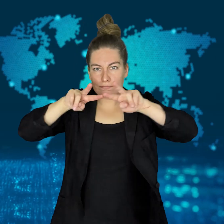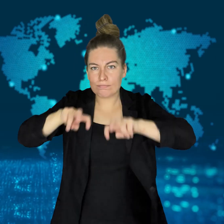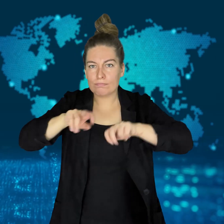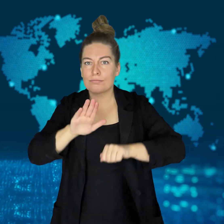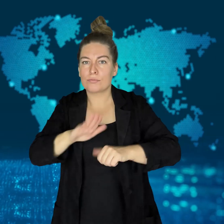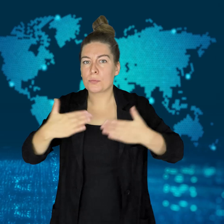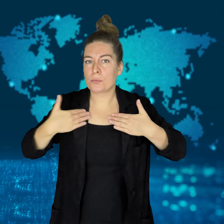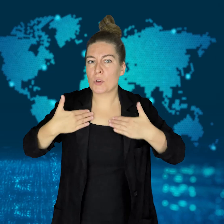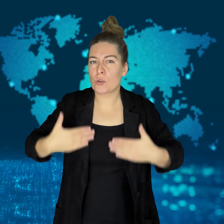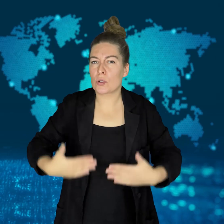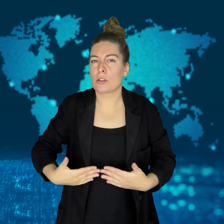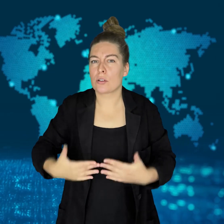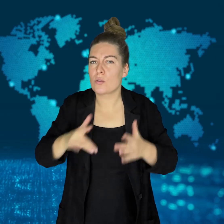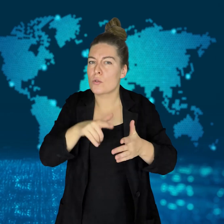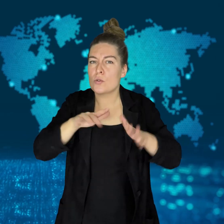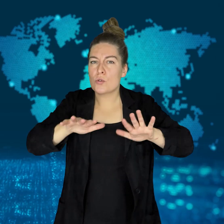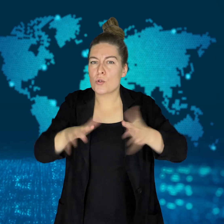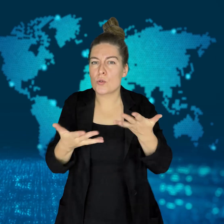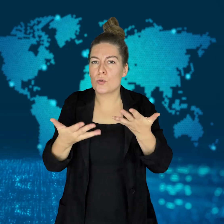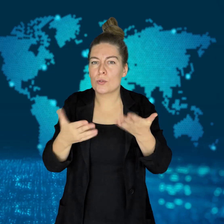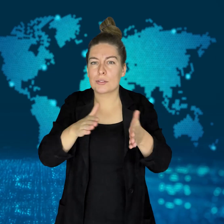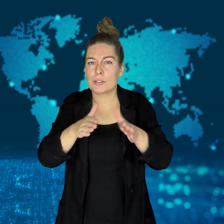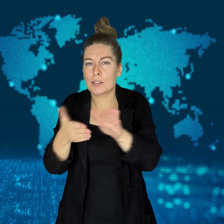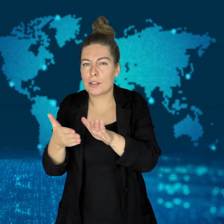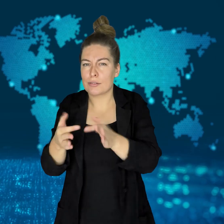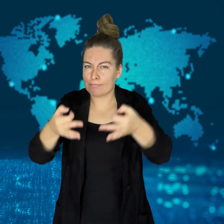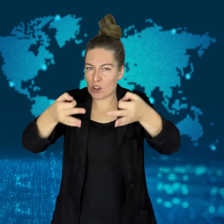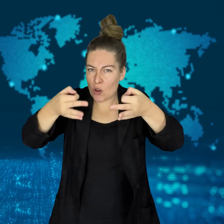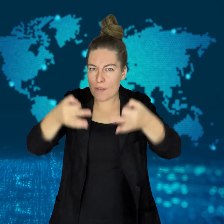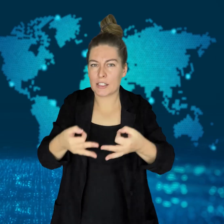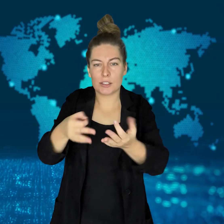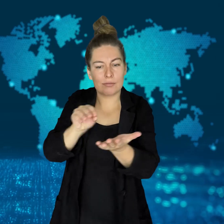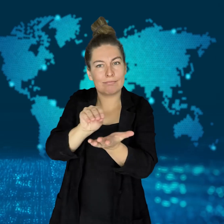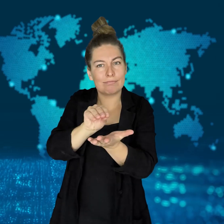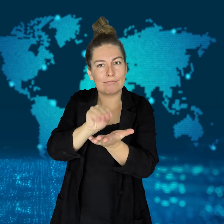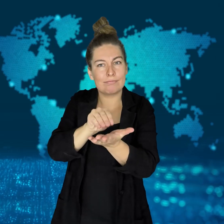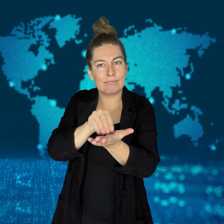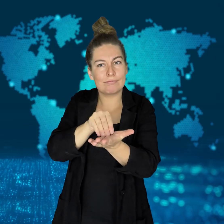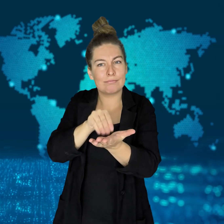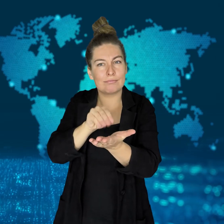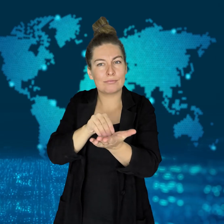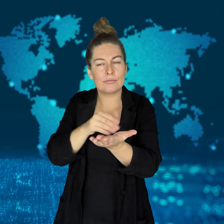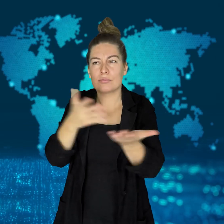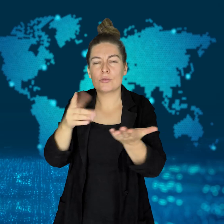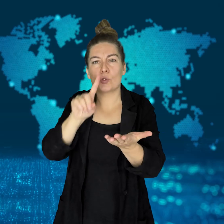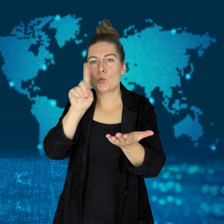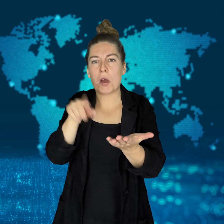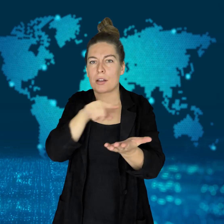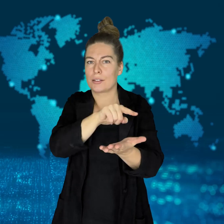A coroner will do an examination of the body to determine what happened to